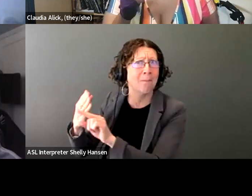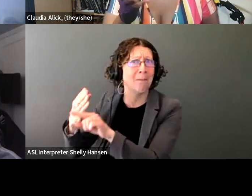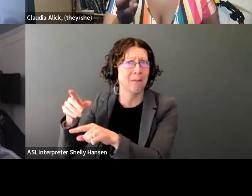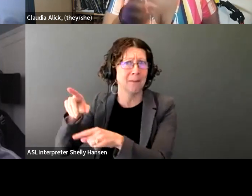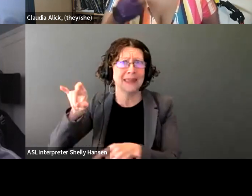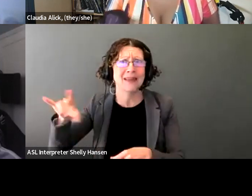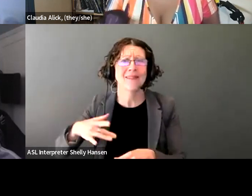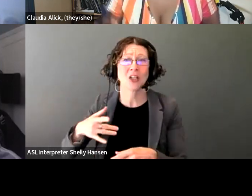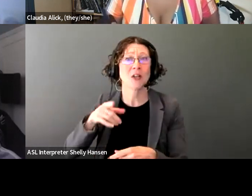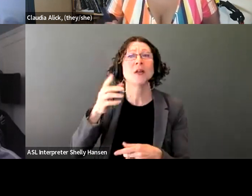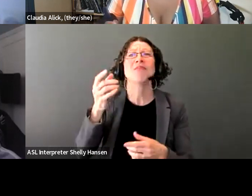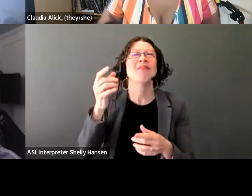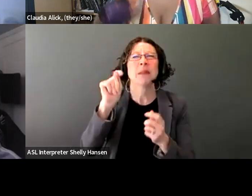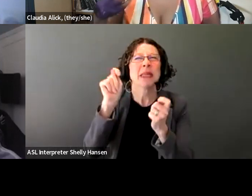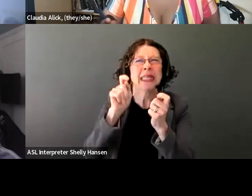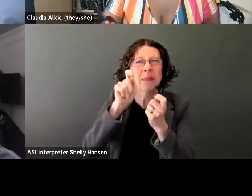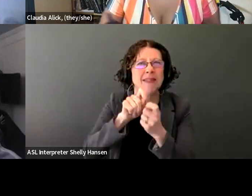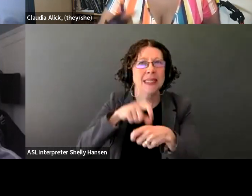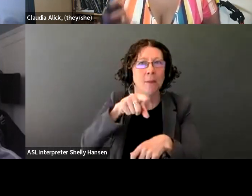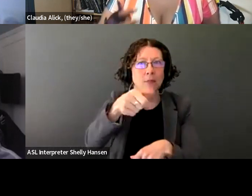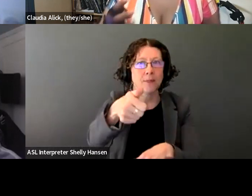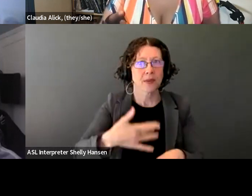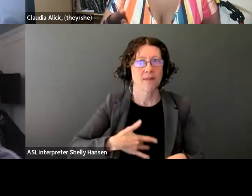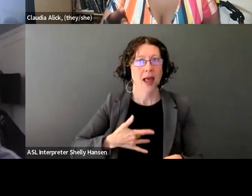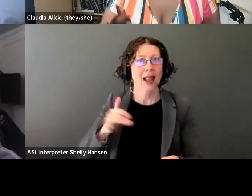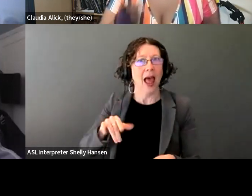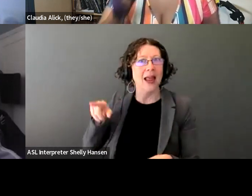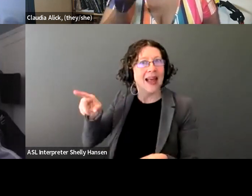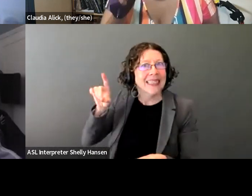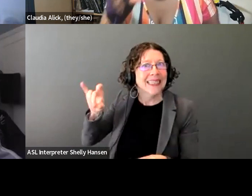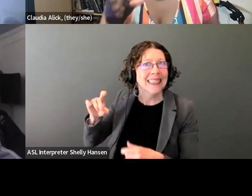there some specific types of accommodations or considerations that are very meaningful